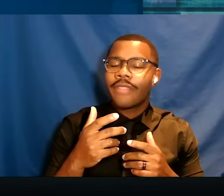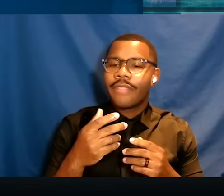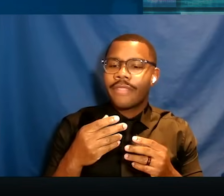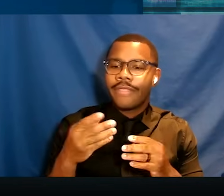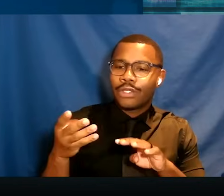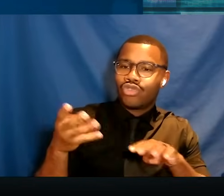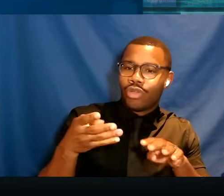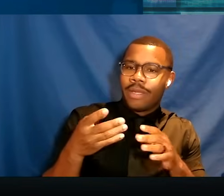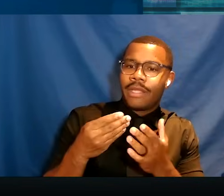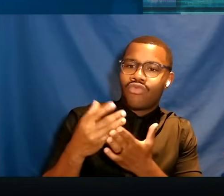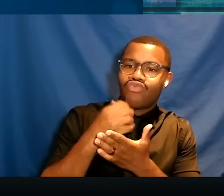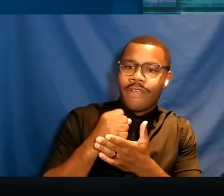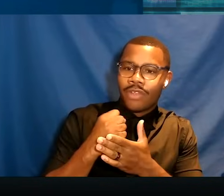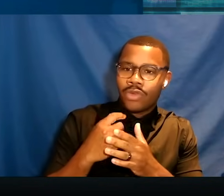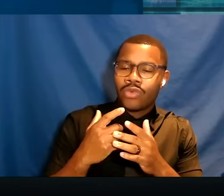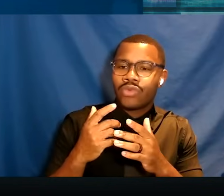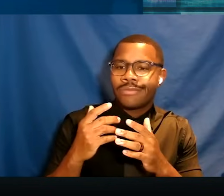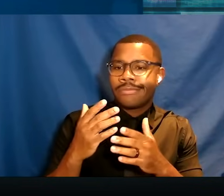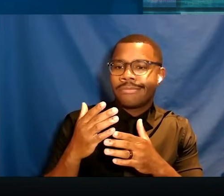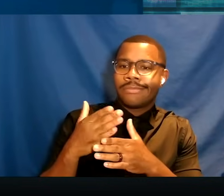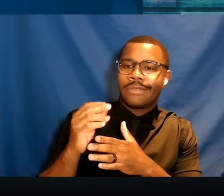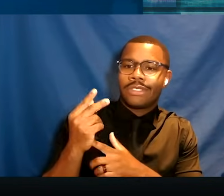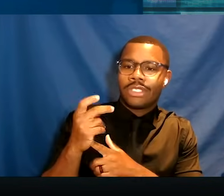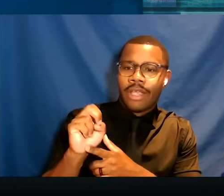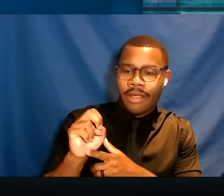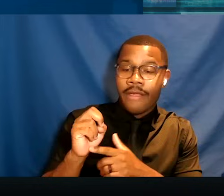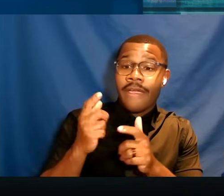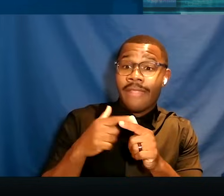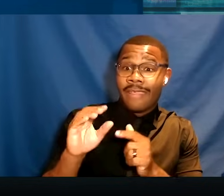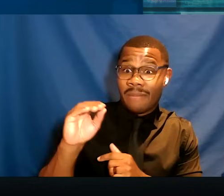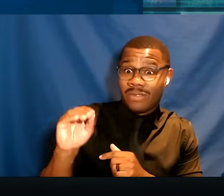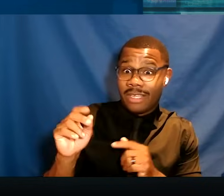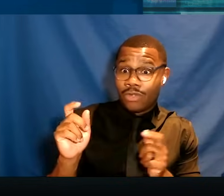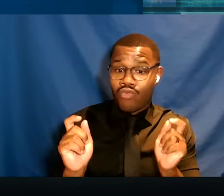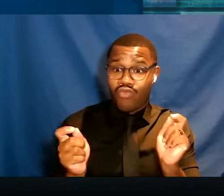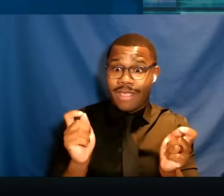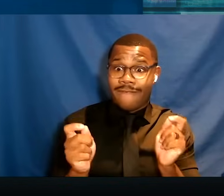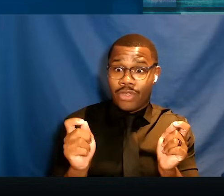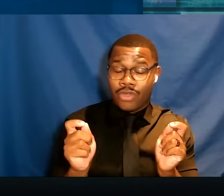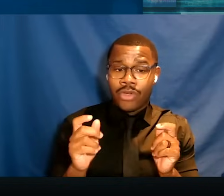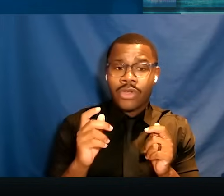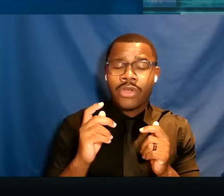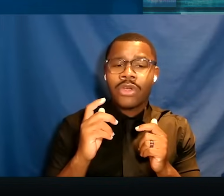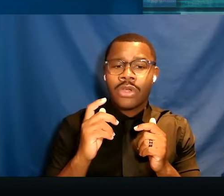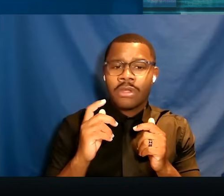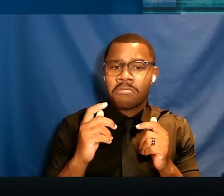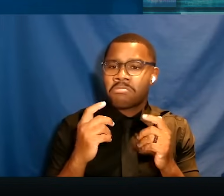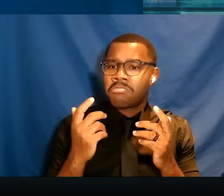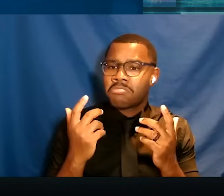and then there was an adjustment on what the percentage was, and then it was reconfigured into a different form, and then reconfigured into the form that it is in this agreement.